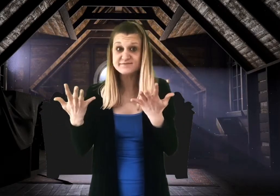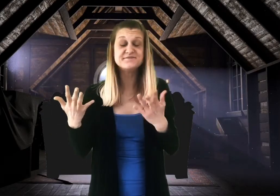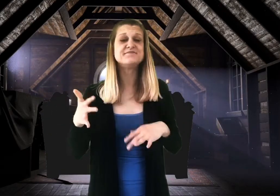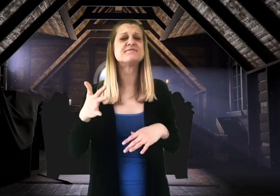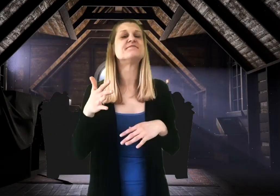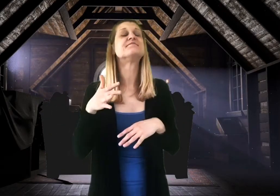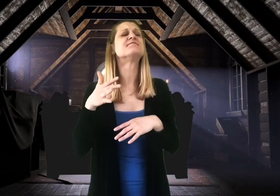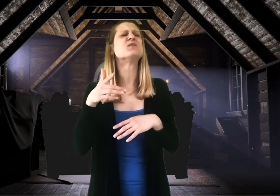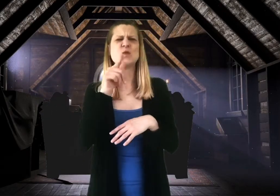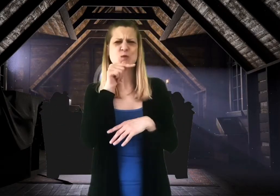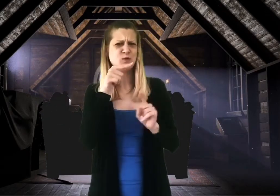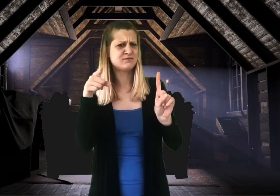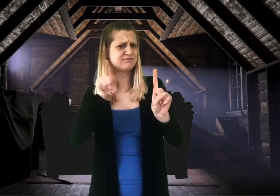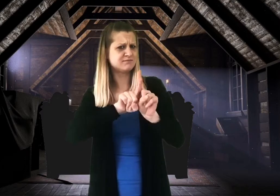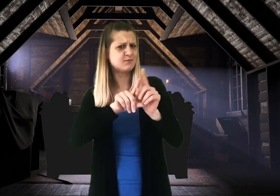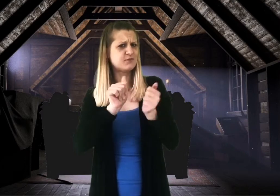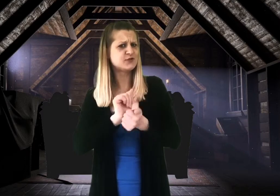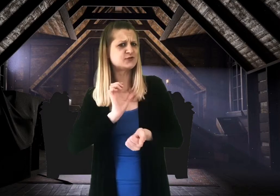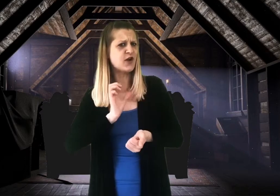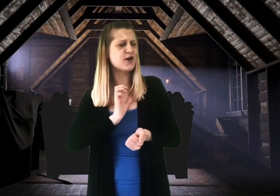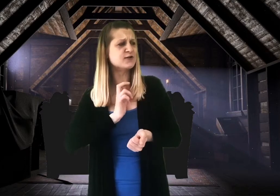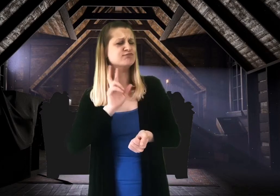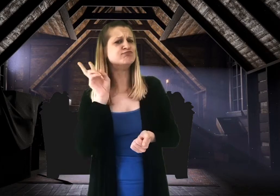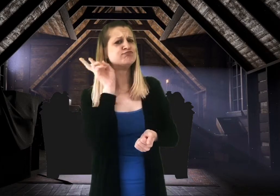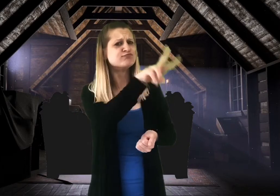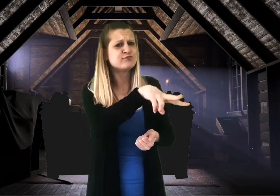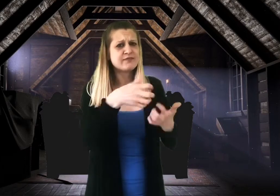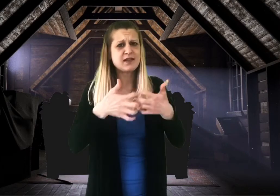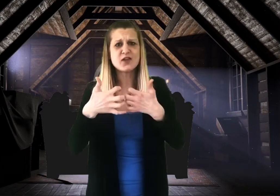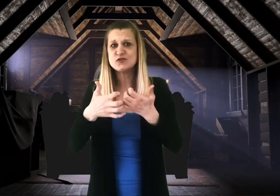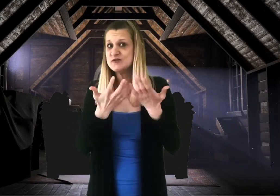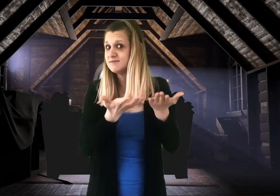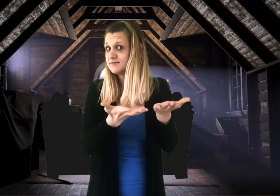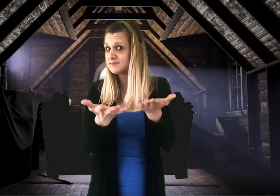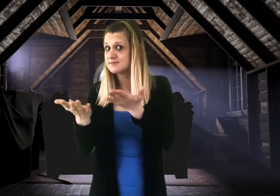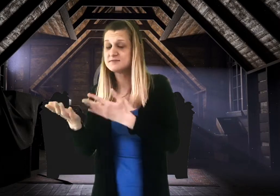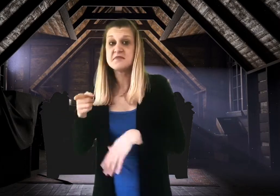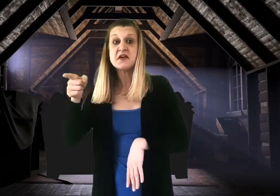who is going to go with Charlie to the factory?"